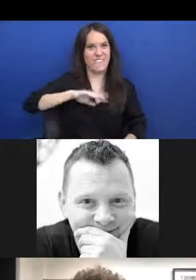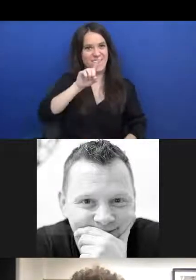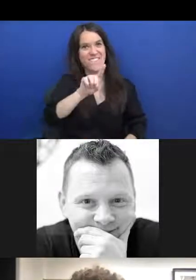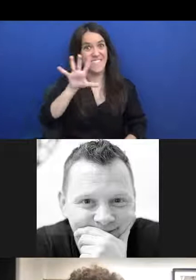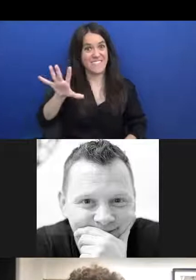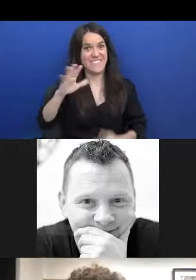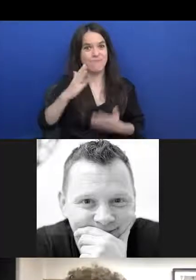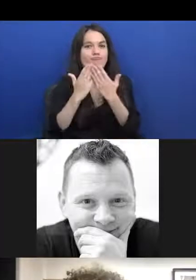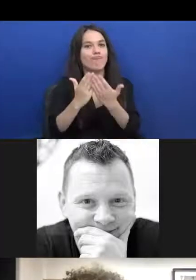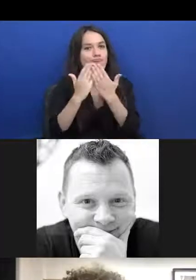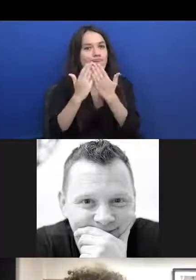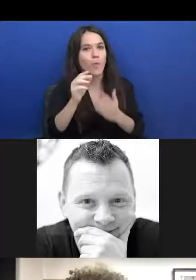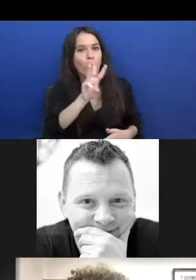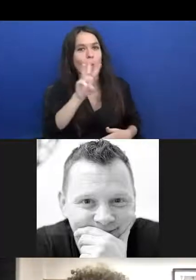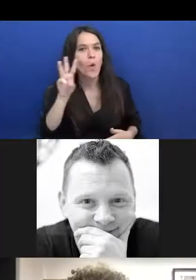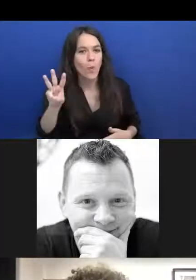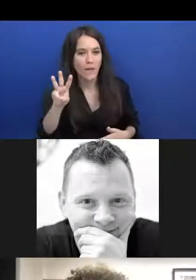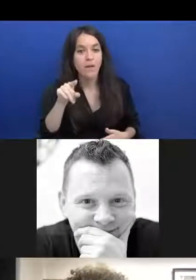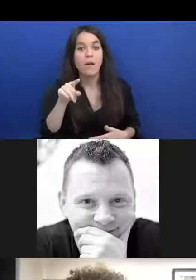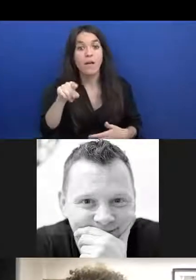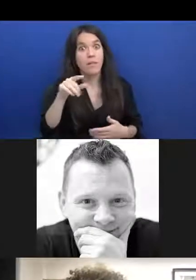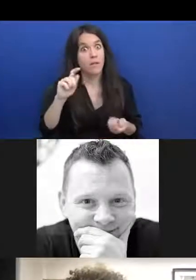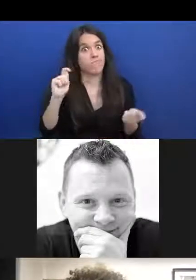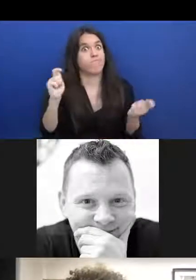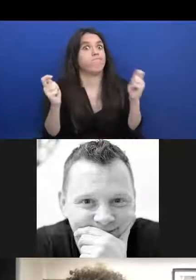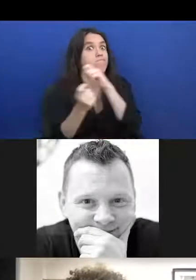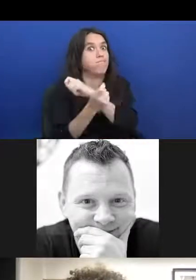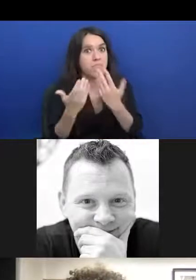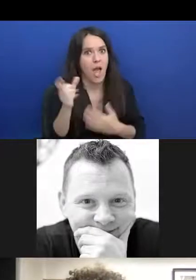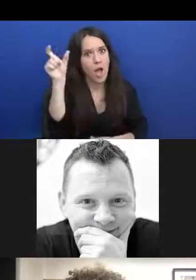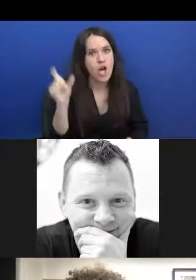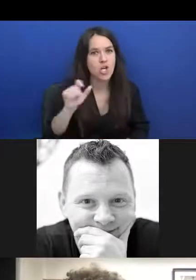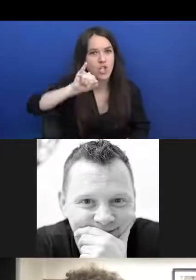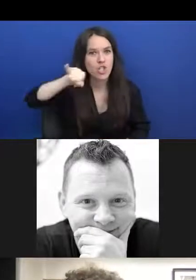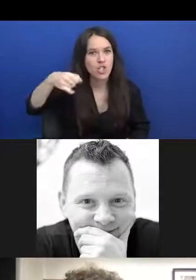so Janet ended up becoming an important part of the project as a staff member